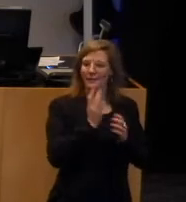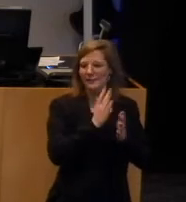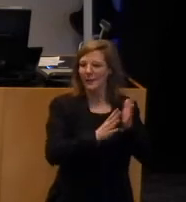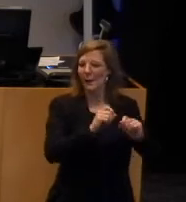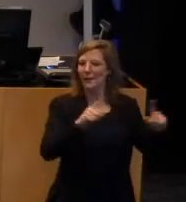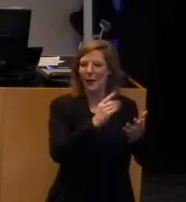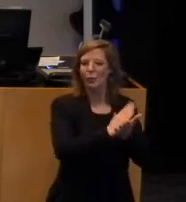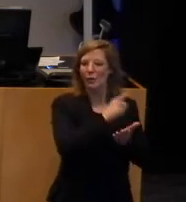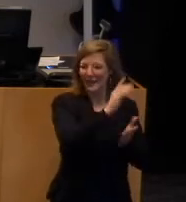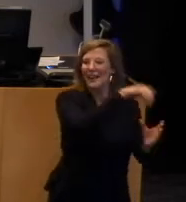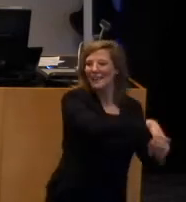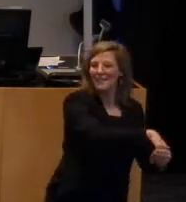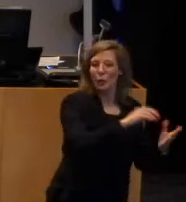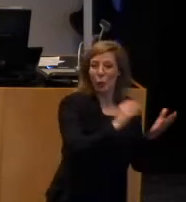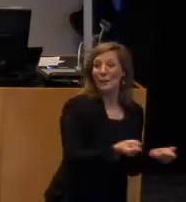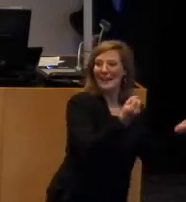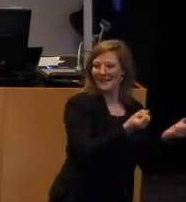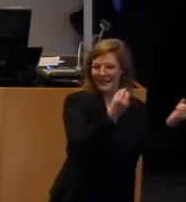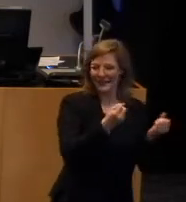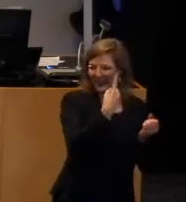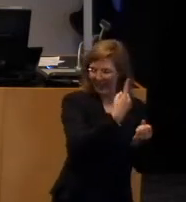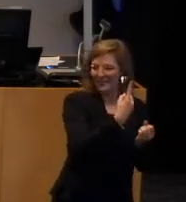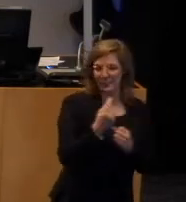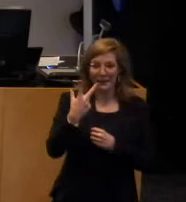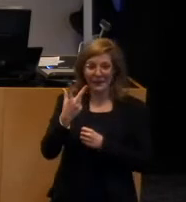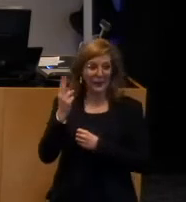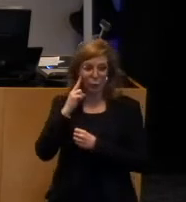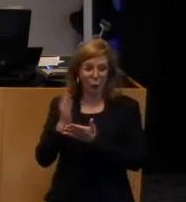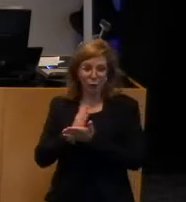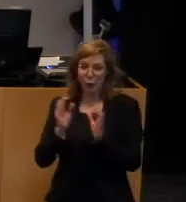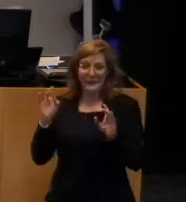And the other three deaf interpreters were not formally trained as interpreters.